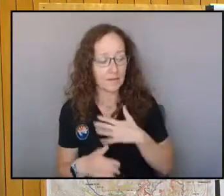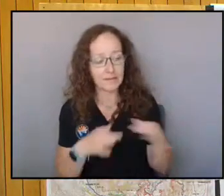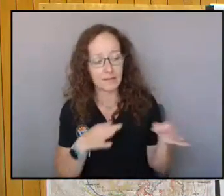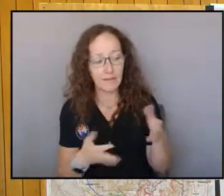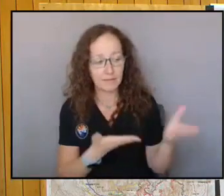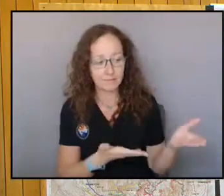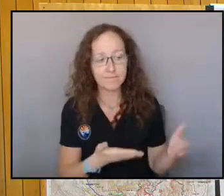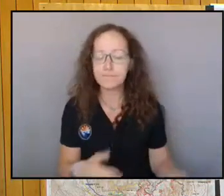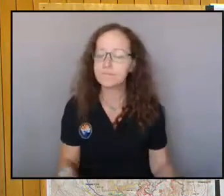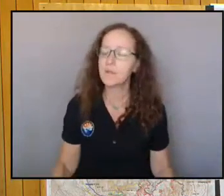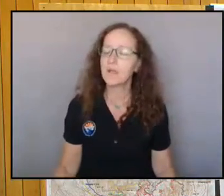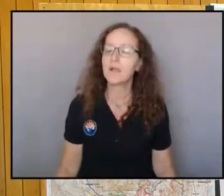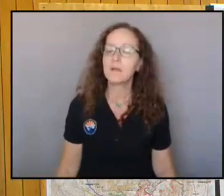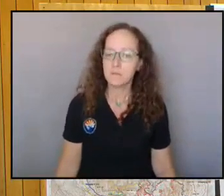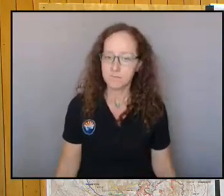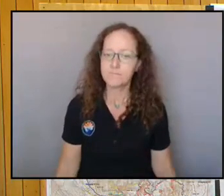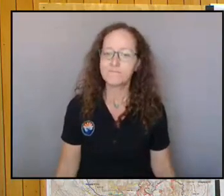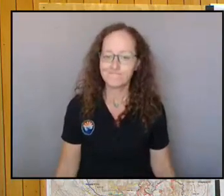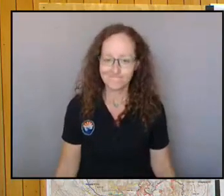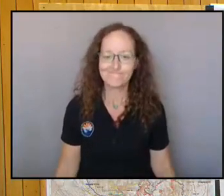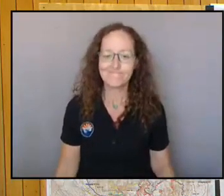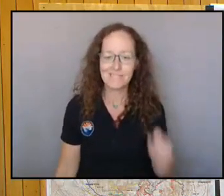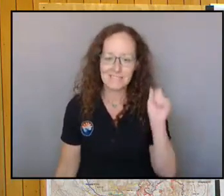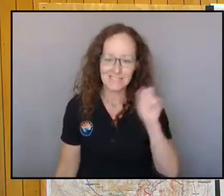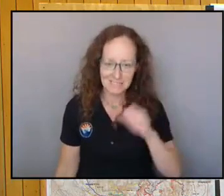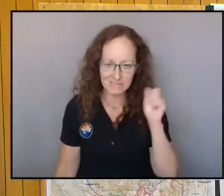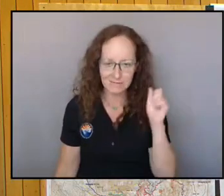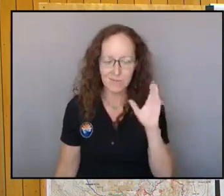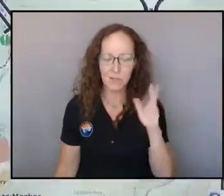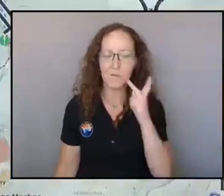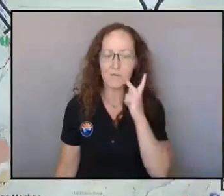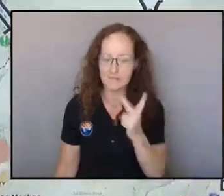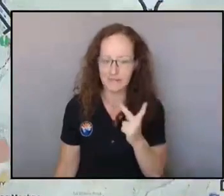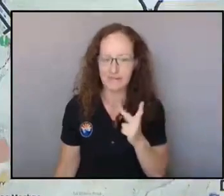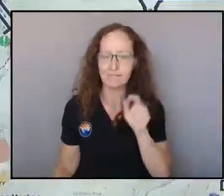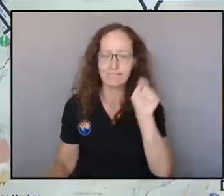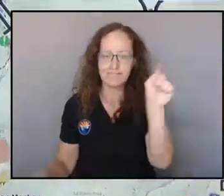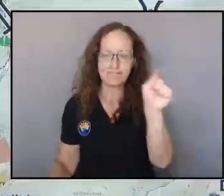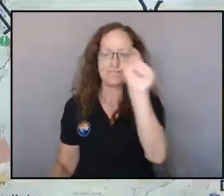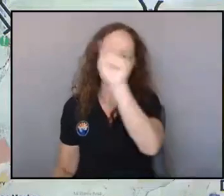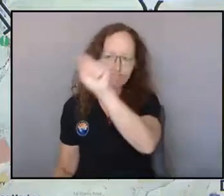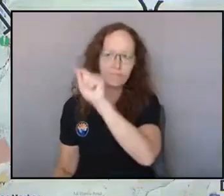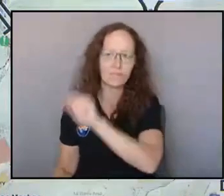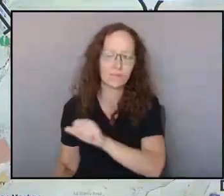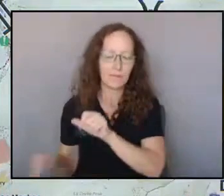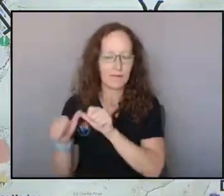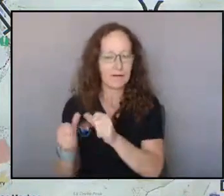YES, YOU ARE GOING TO SEE PARTS OF FIRE CONTINUE TO GROW. FREDERICK THE GREAT SAID, "HE WHO DEFENDS EVERYTHING,